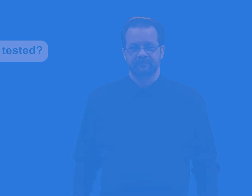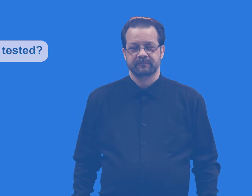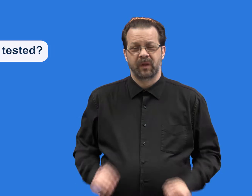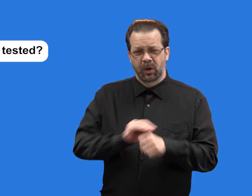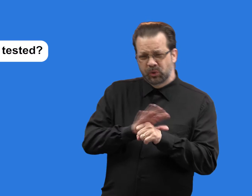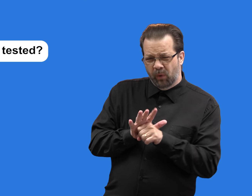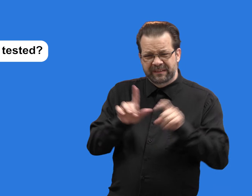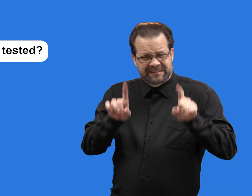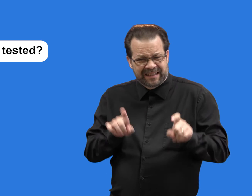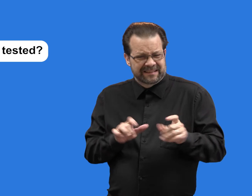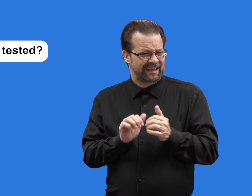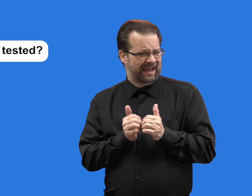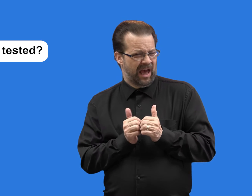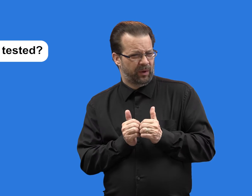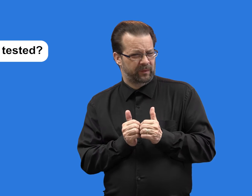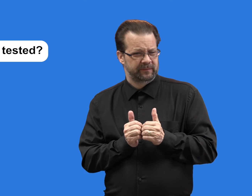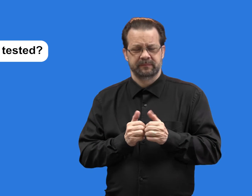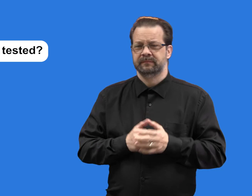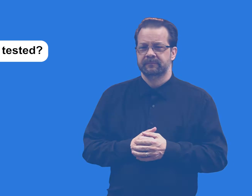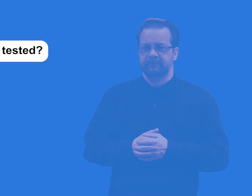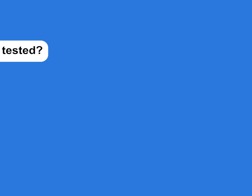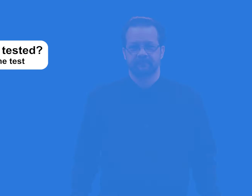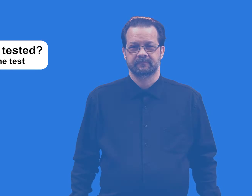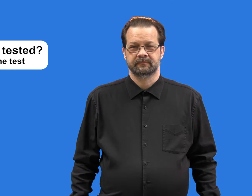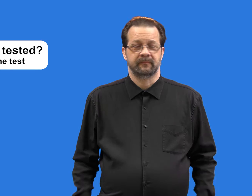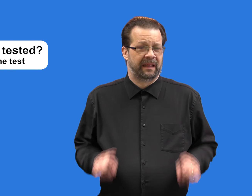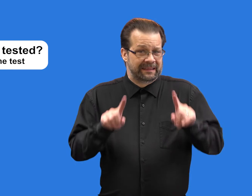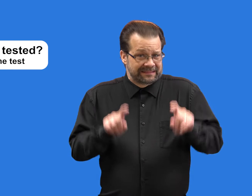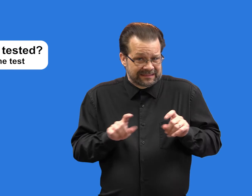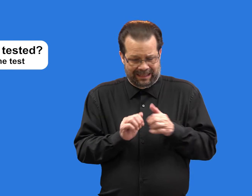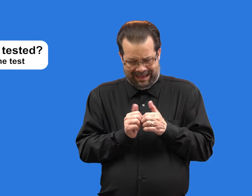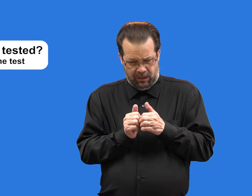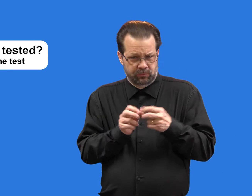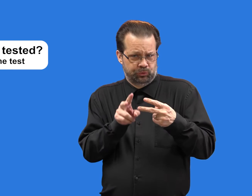How can I get tested for COVID-19? There are 2 ways to get tested.